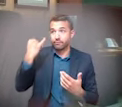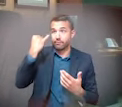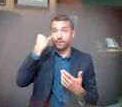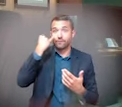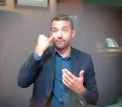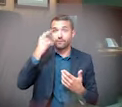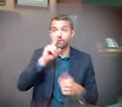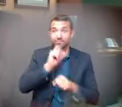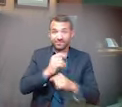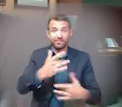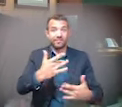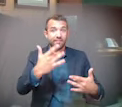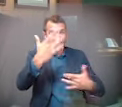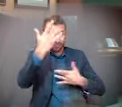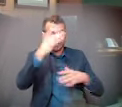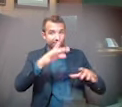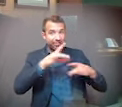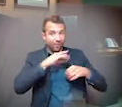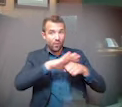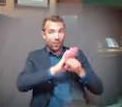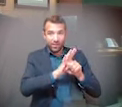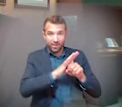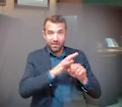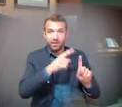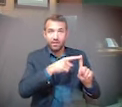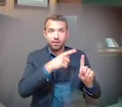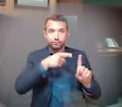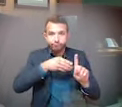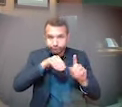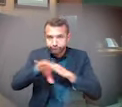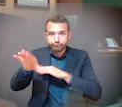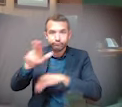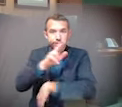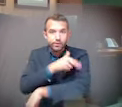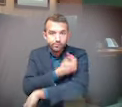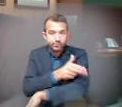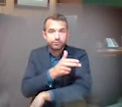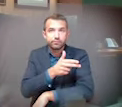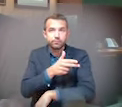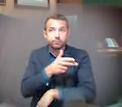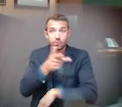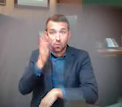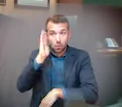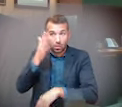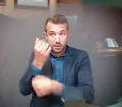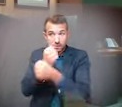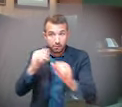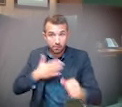do get COVID-19 and are hospitalized, but it's also the big issue